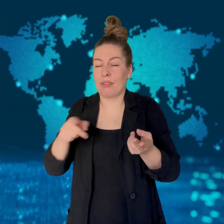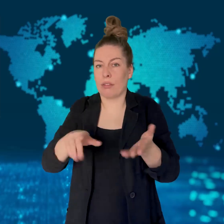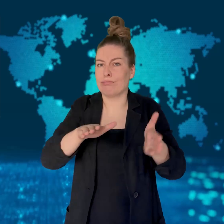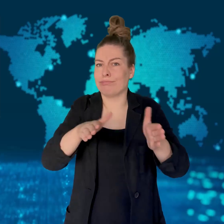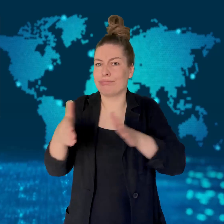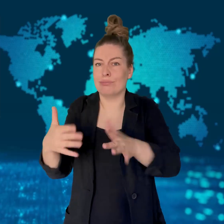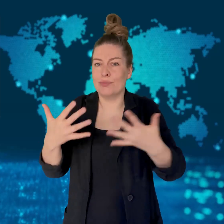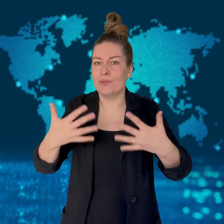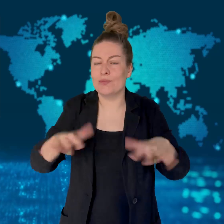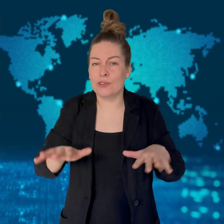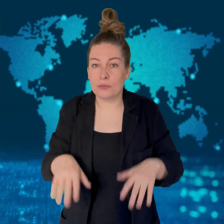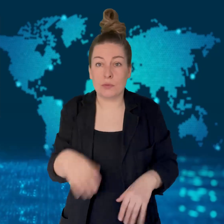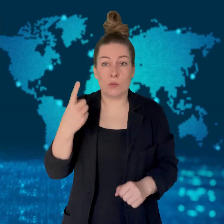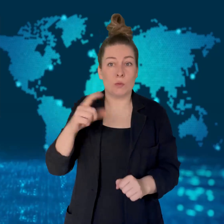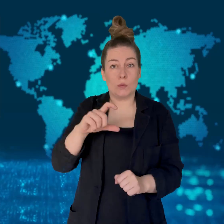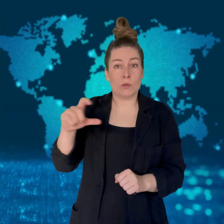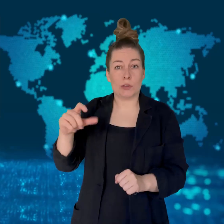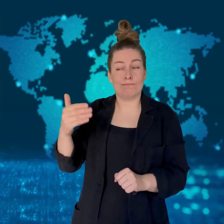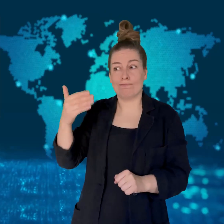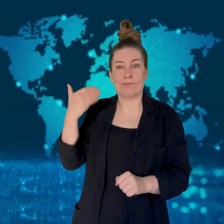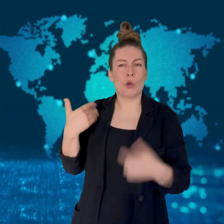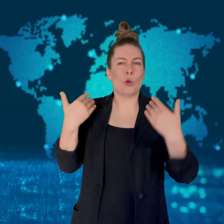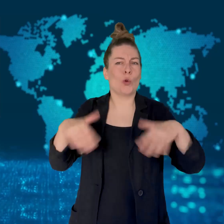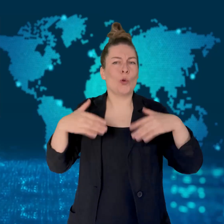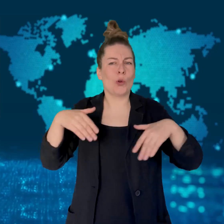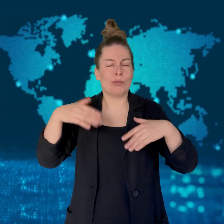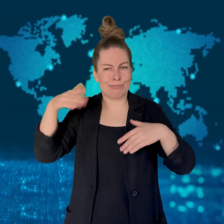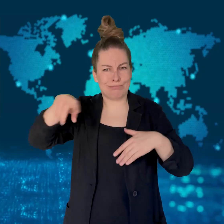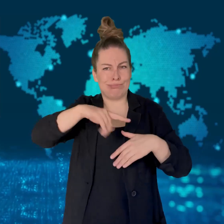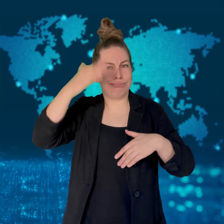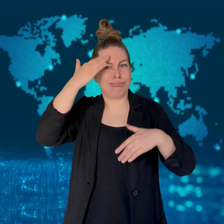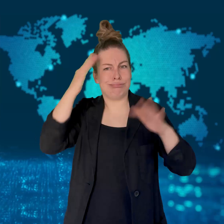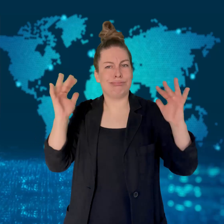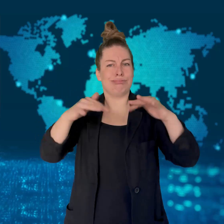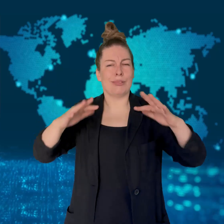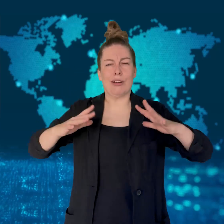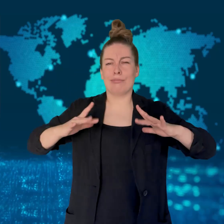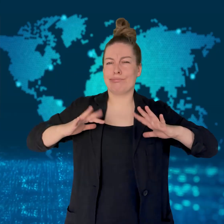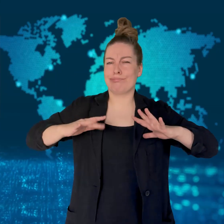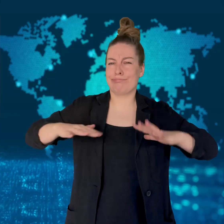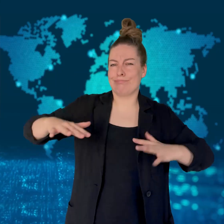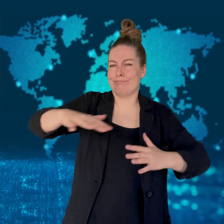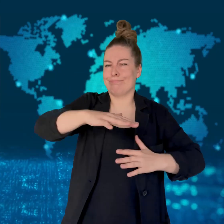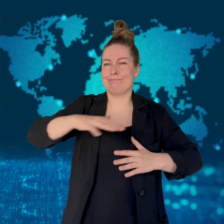Three men had gone missing from a popular resort area last week.